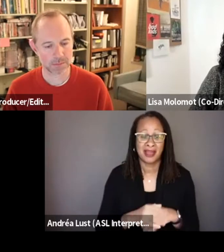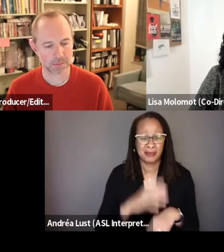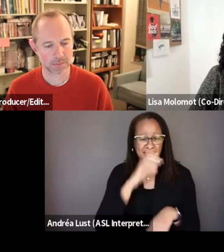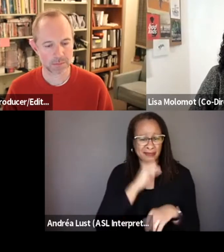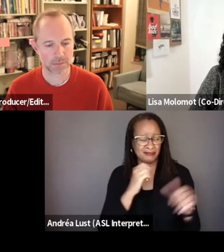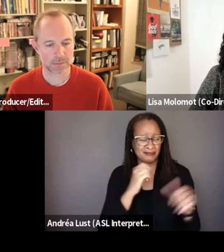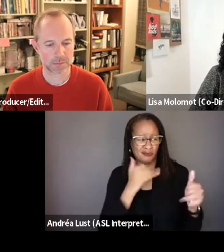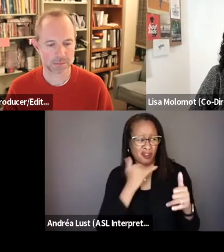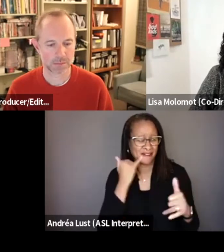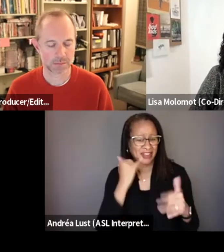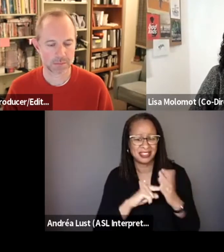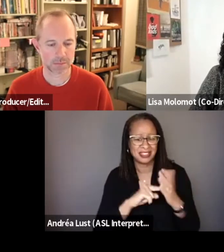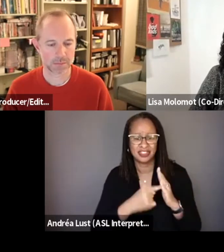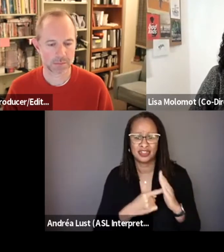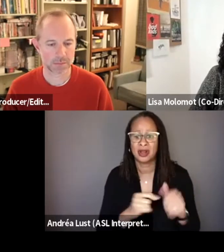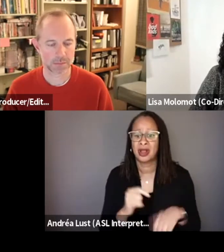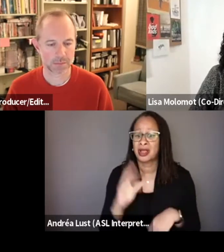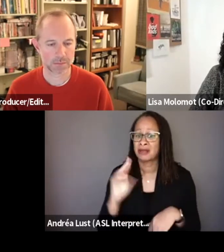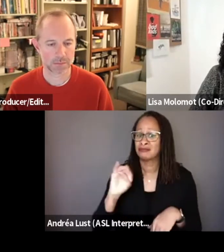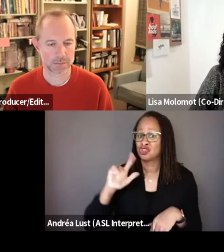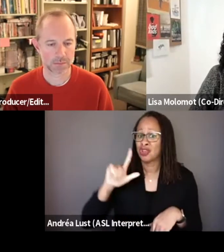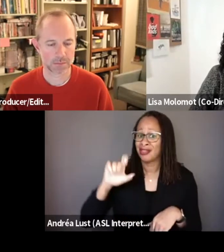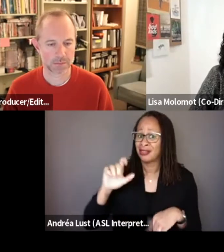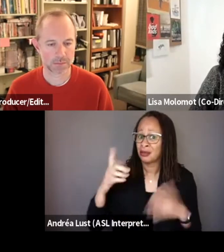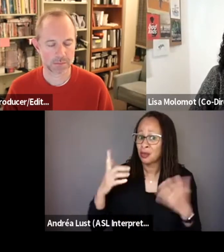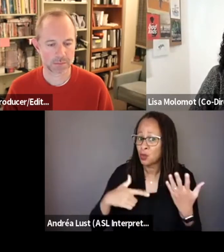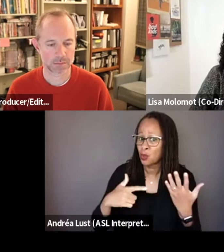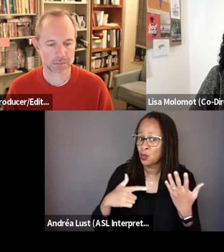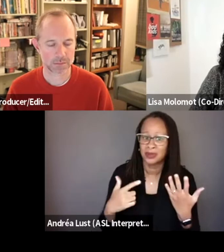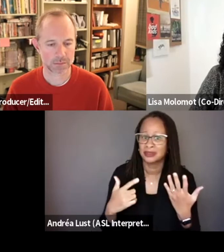what the status is currently in your search for Homero?